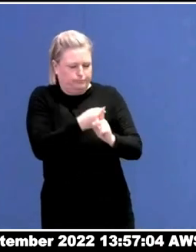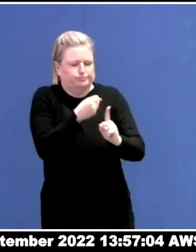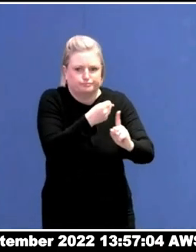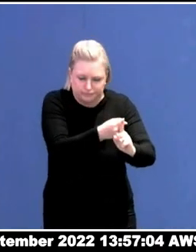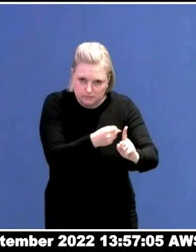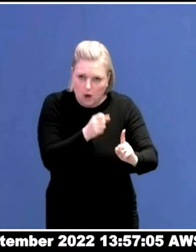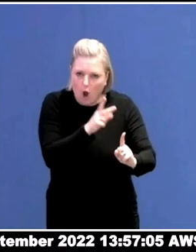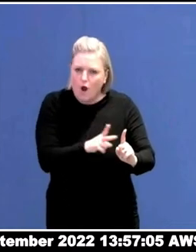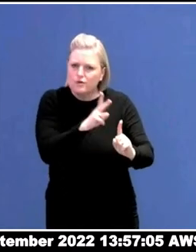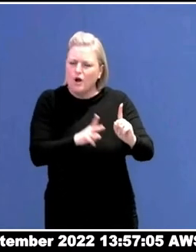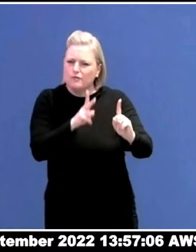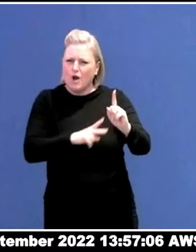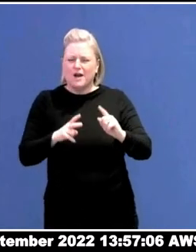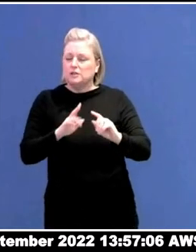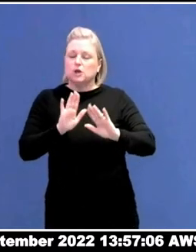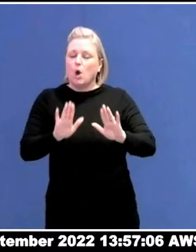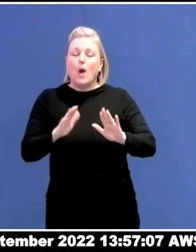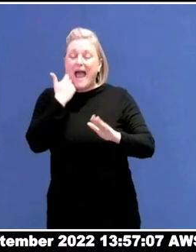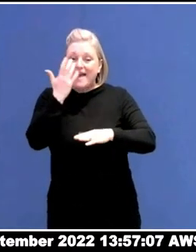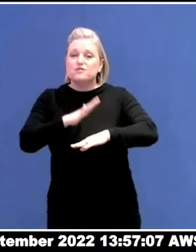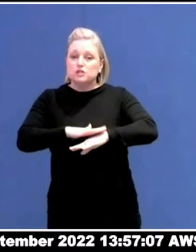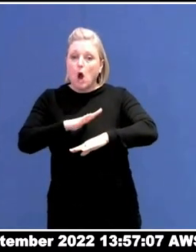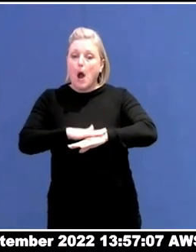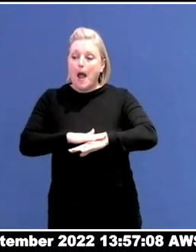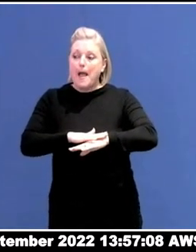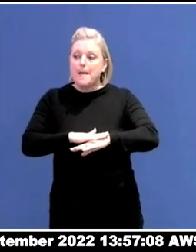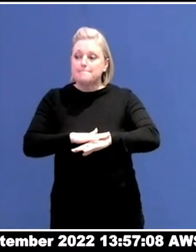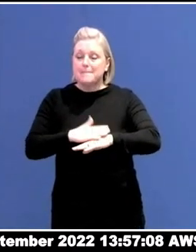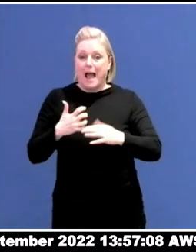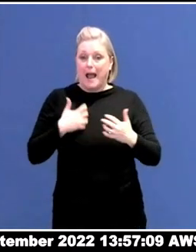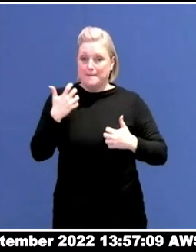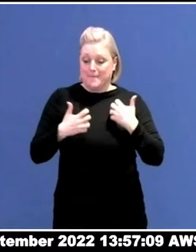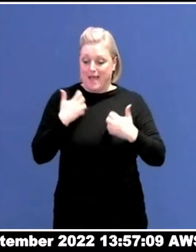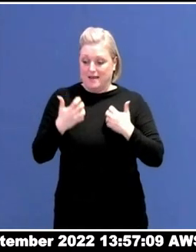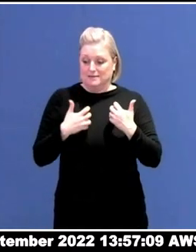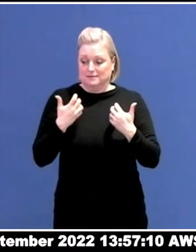Every time we go to take action on a complaint, guess what, there is no video